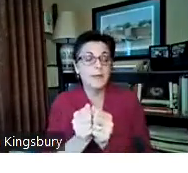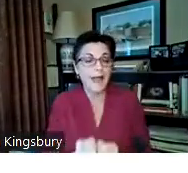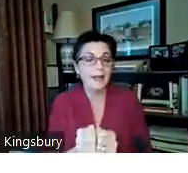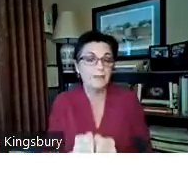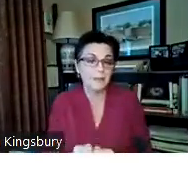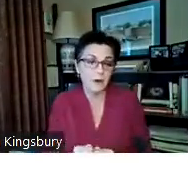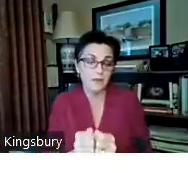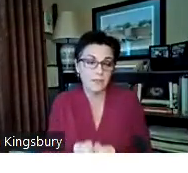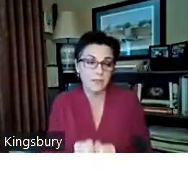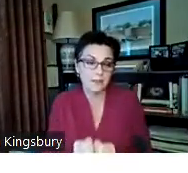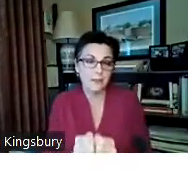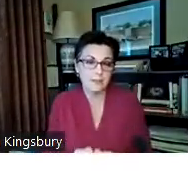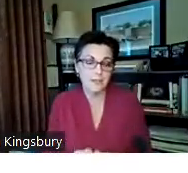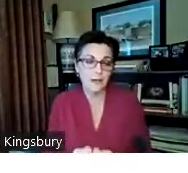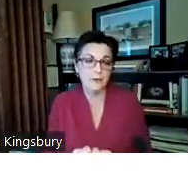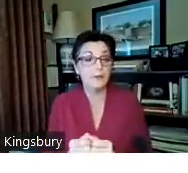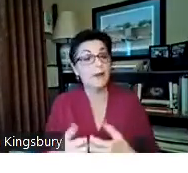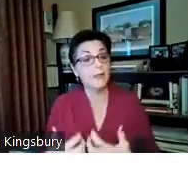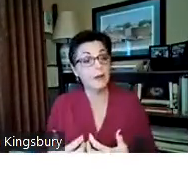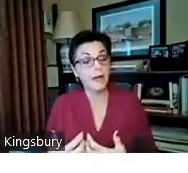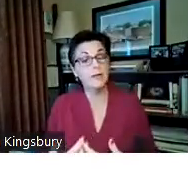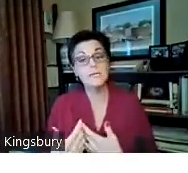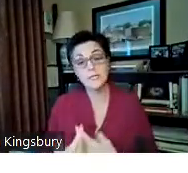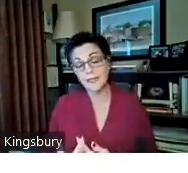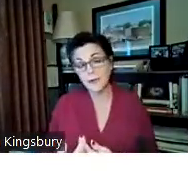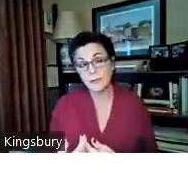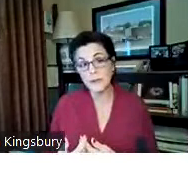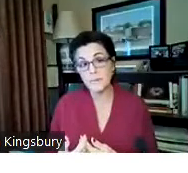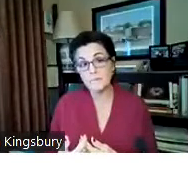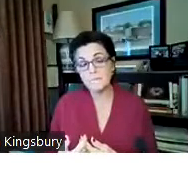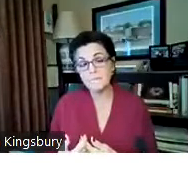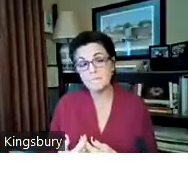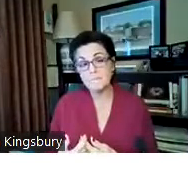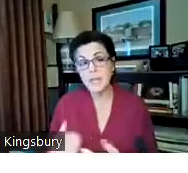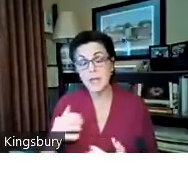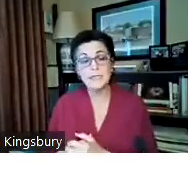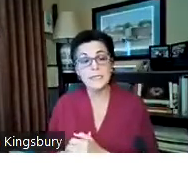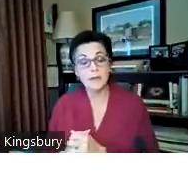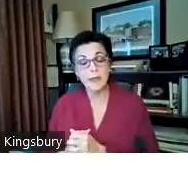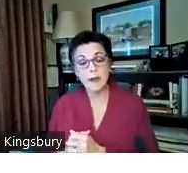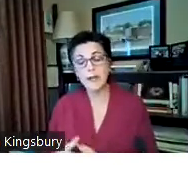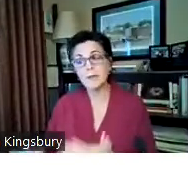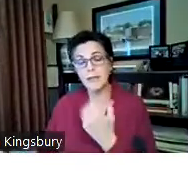be actively involved in the scenarios around their lives and their health care. I'm going to stop there and I'm going to hand